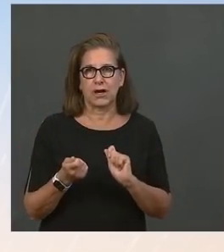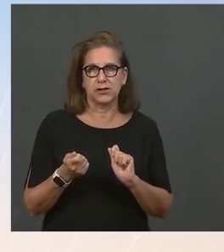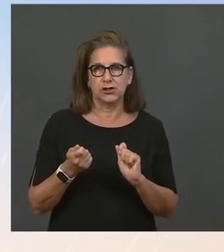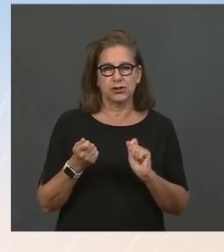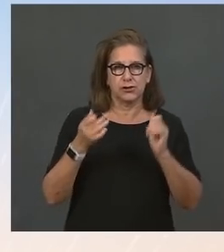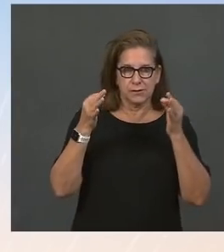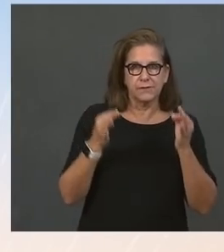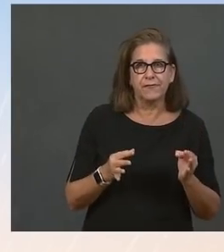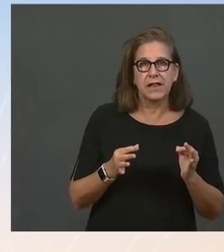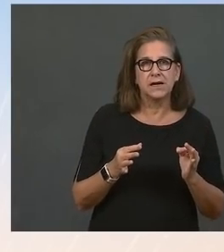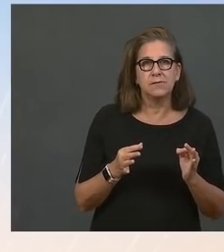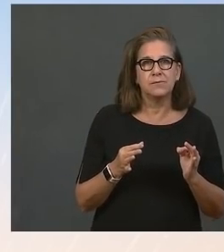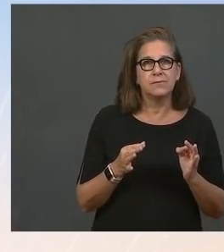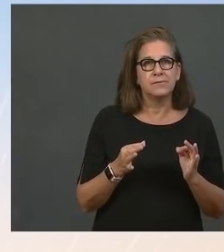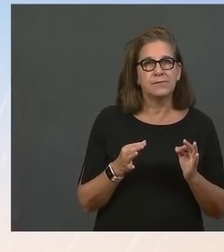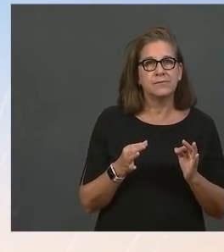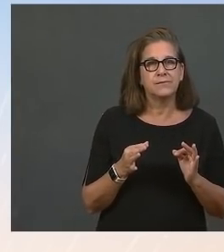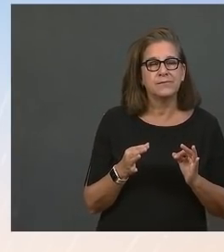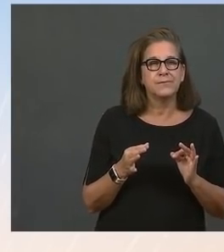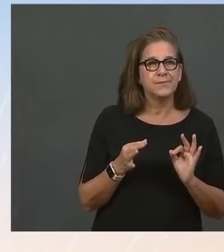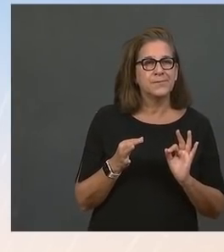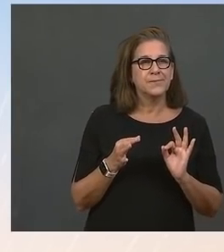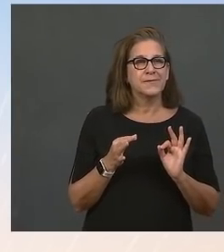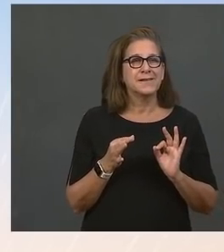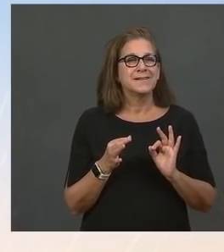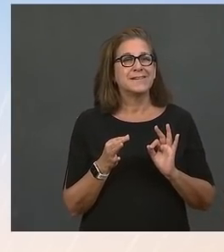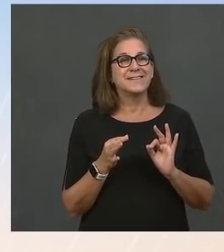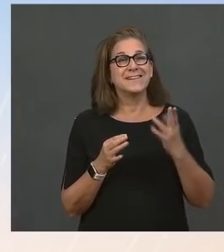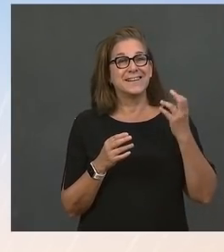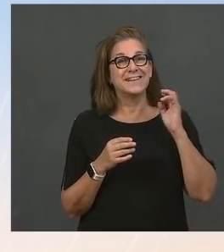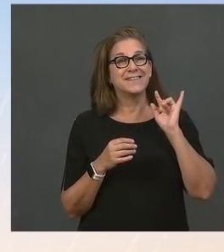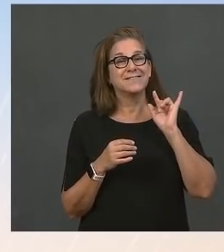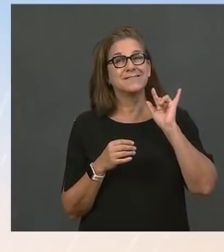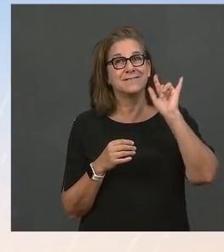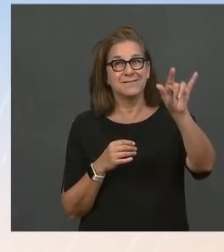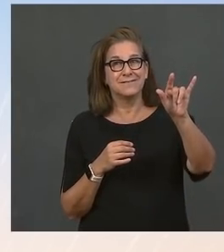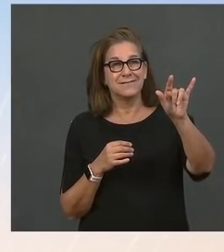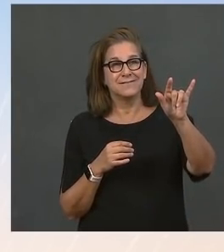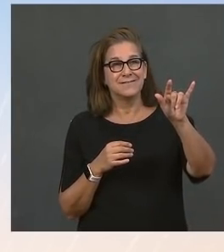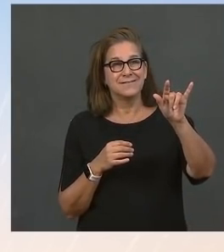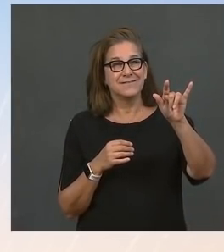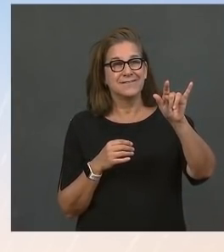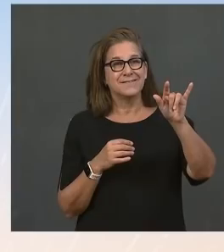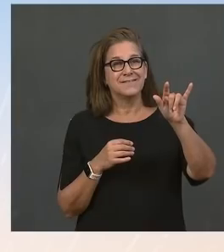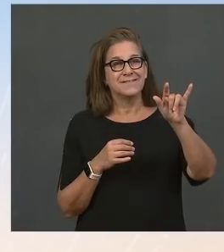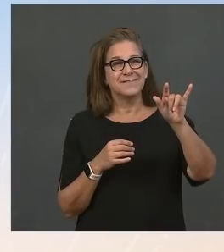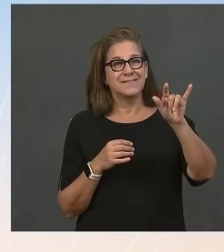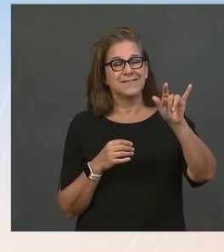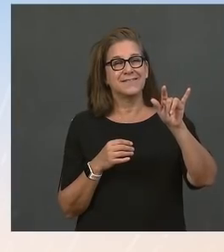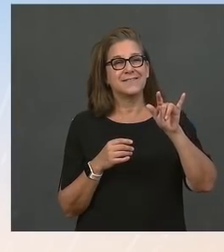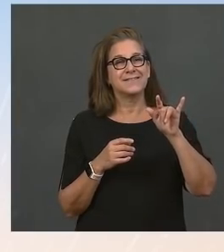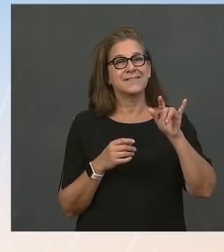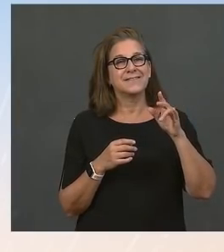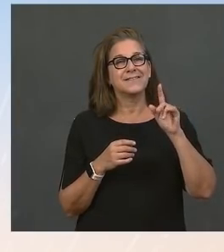I'm always, like, a little -- I wish. He -- what he's going to talk about when he's in Glasgow. And I think what leaders will understand